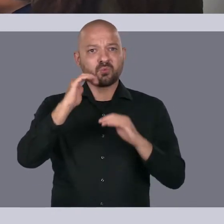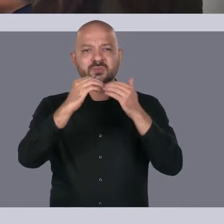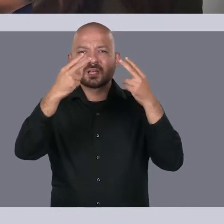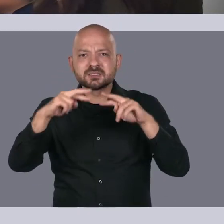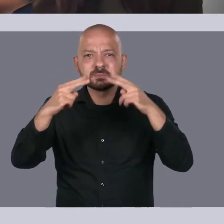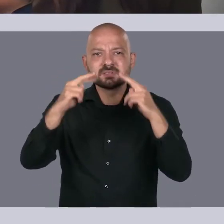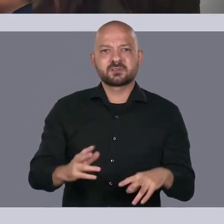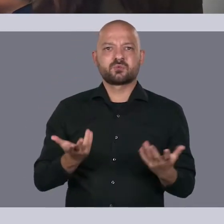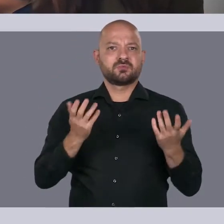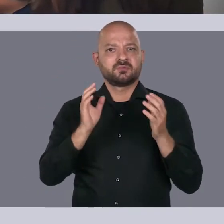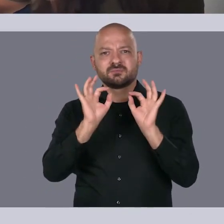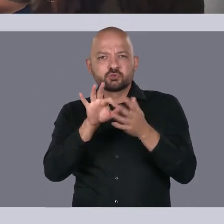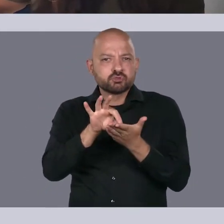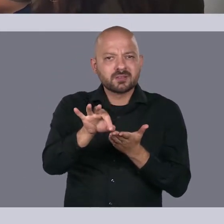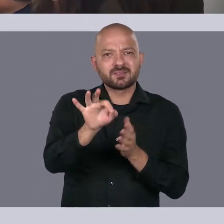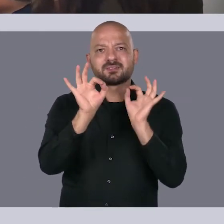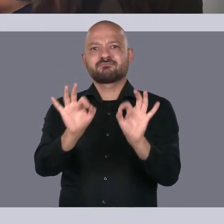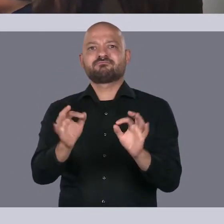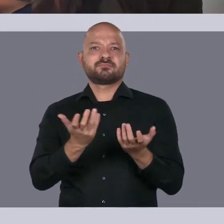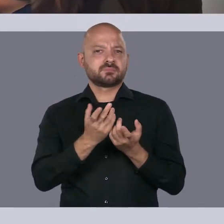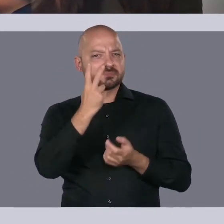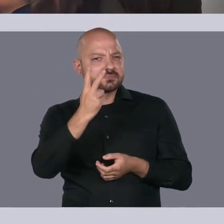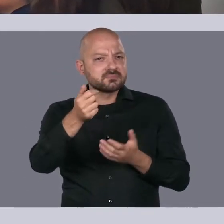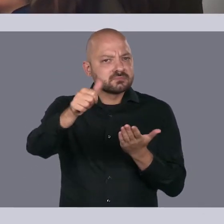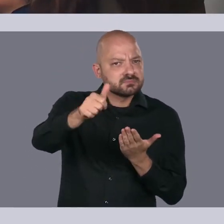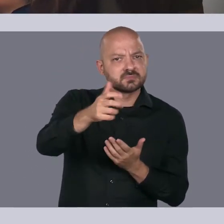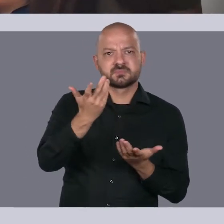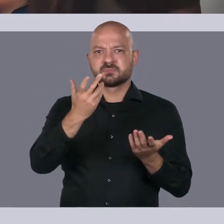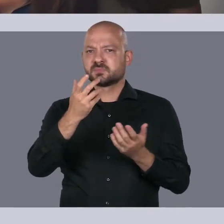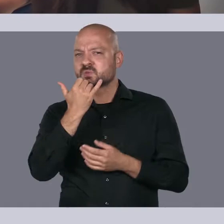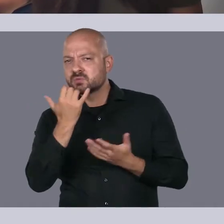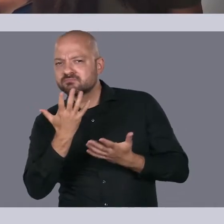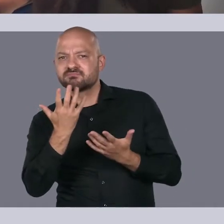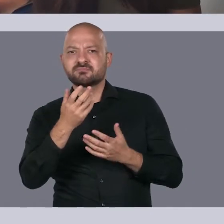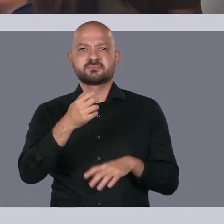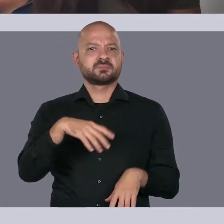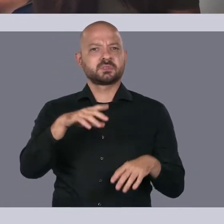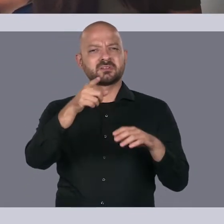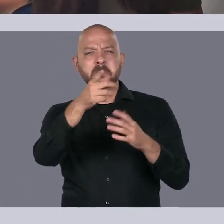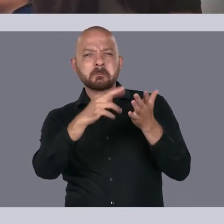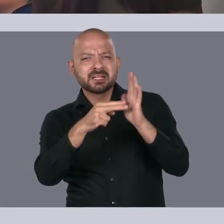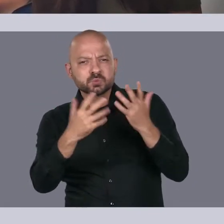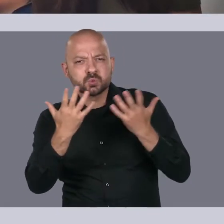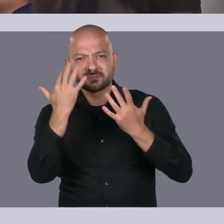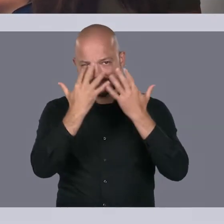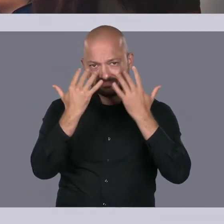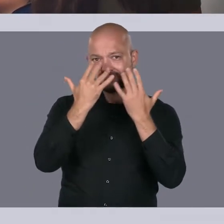to a minimum, or at least within a feasible frame. The number one issue that kept coming back to us throughout all these lessons learned